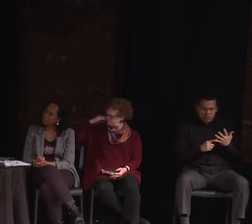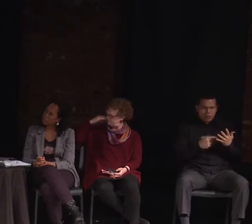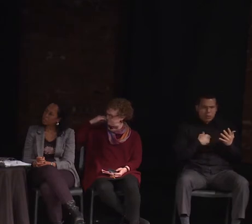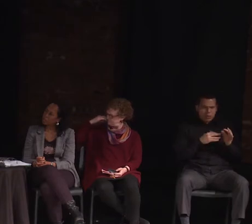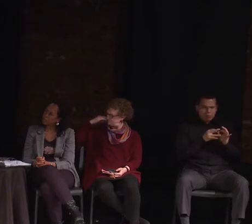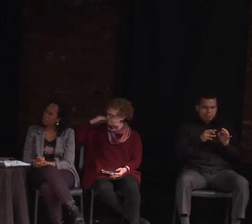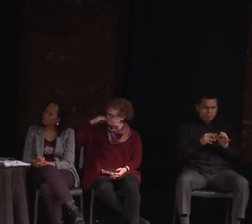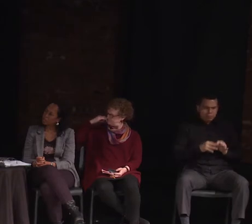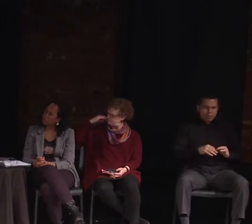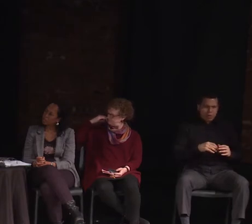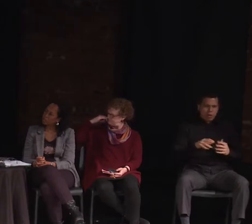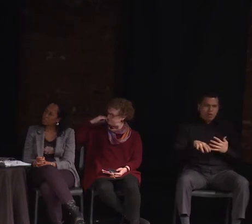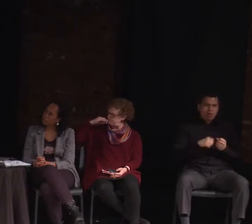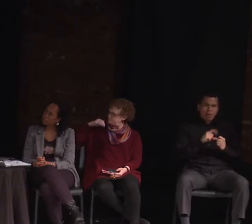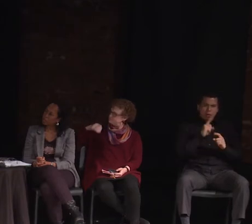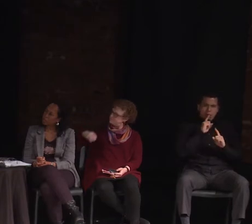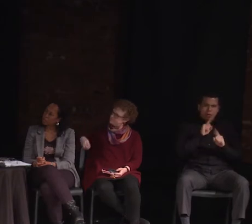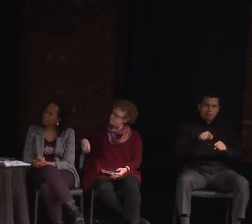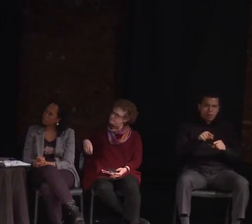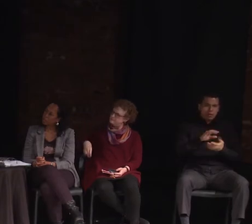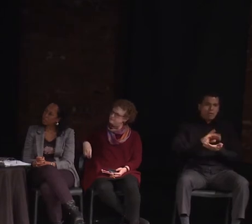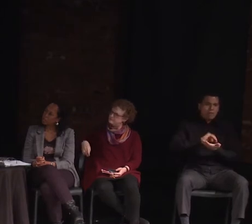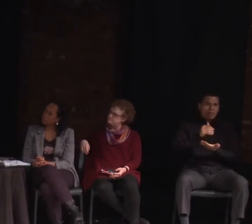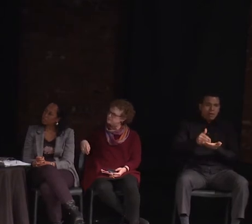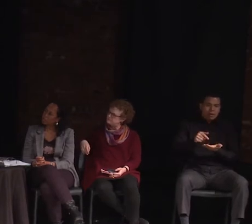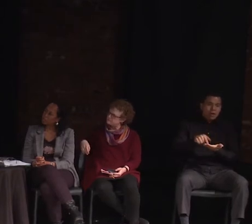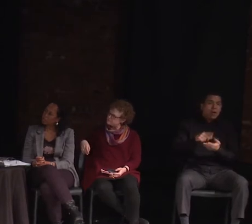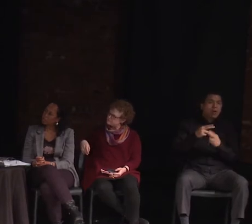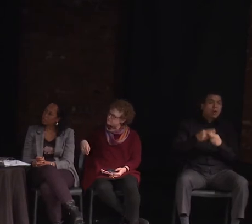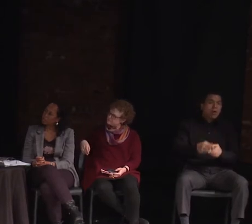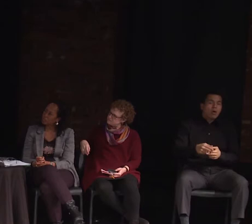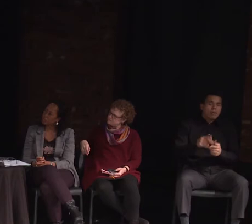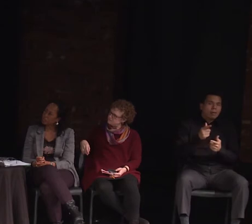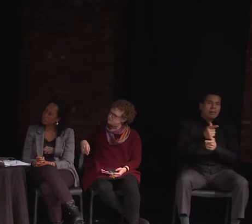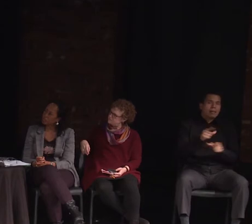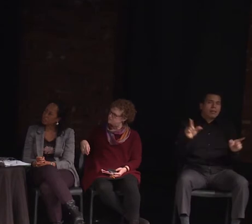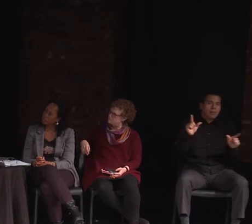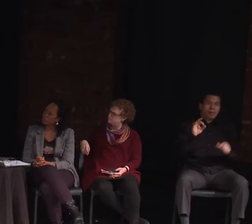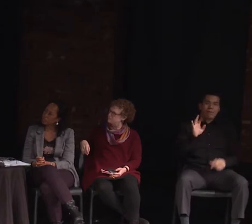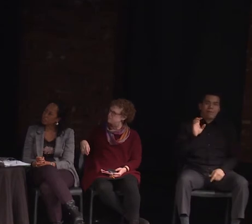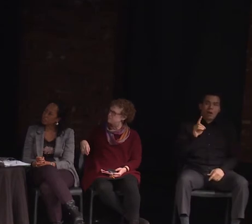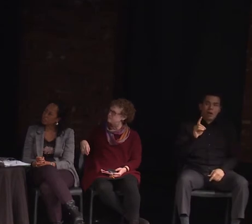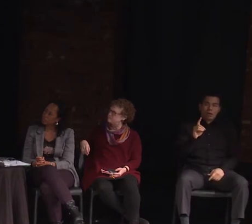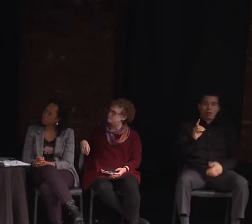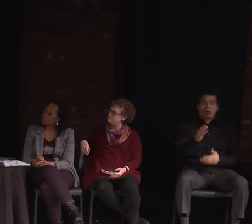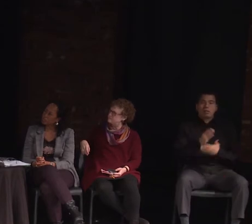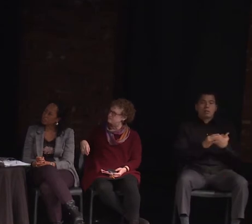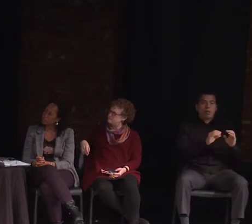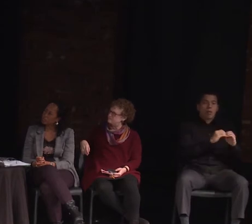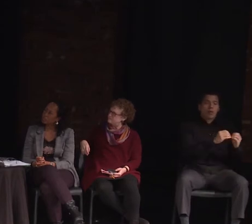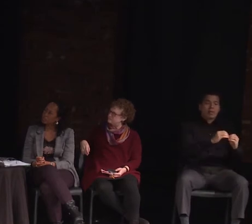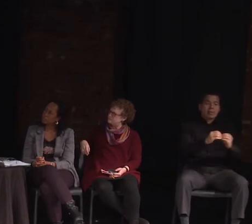created called the Liberty fund. We brought together a handful of foundations, that included the Jerome L. Greene Foundation